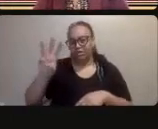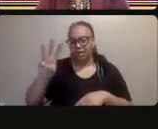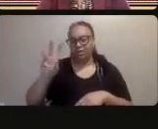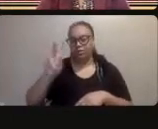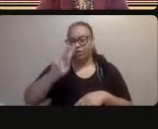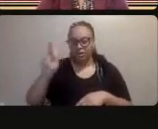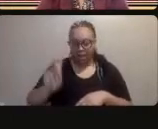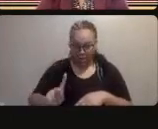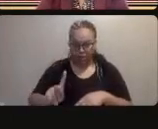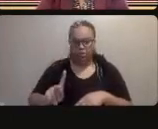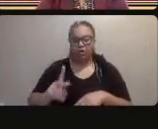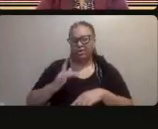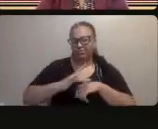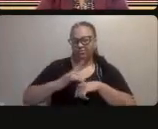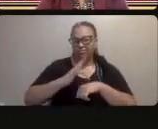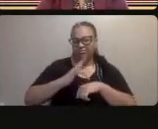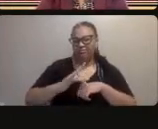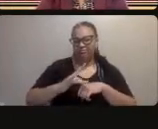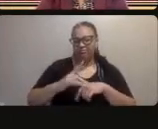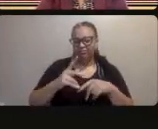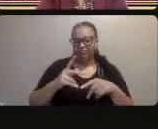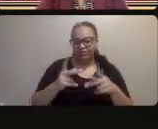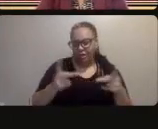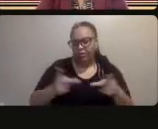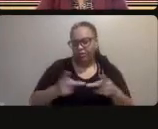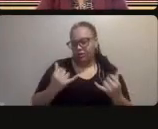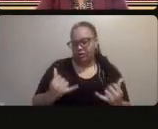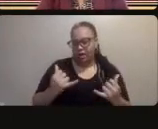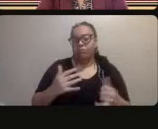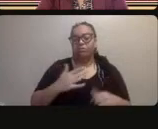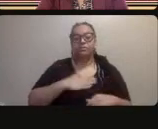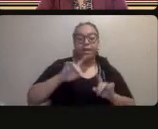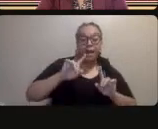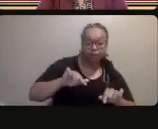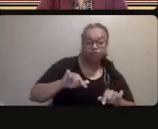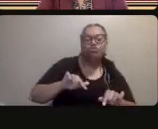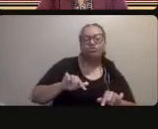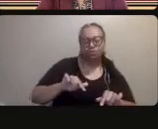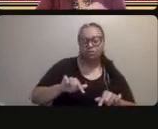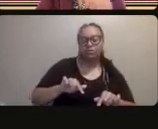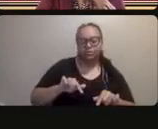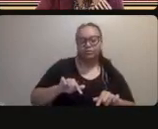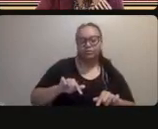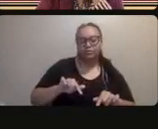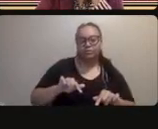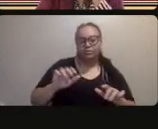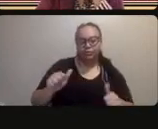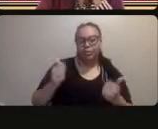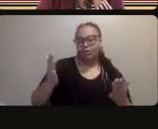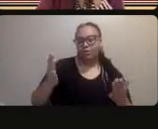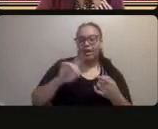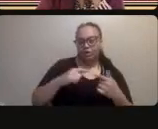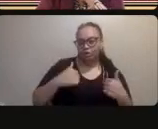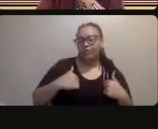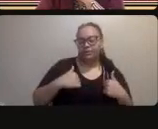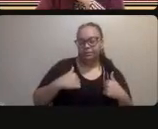DIRECTORS FOR THE ZONE 6 WHICH